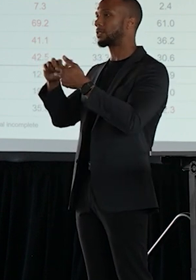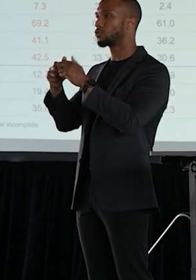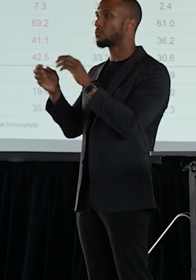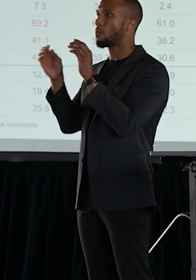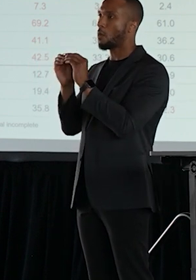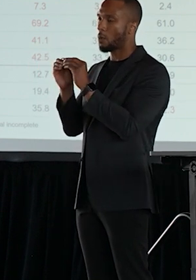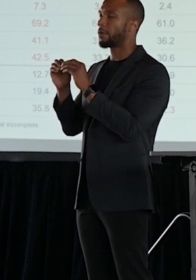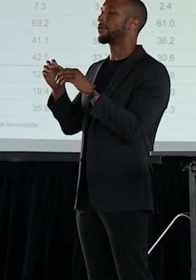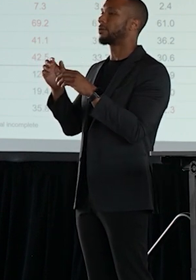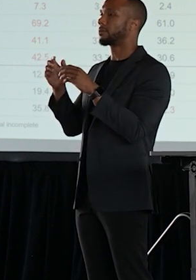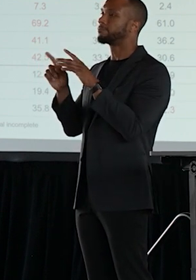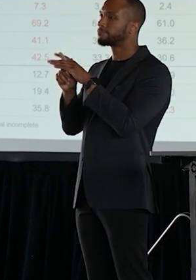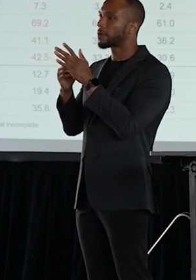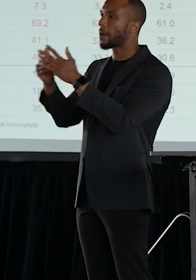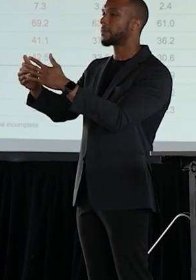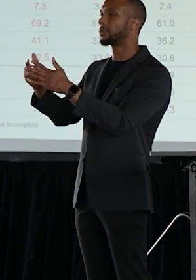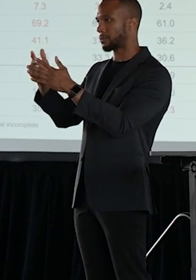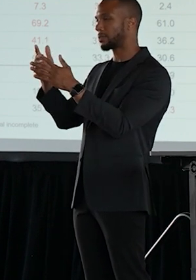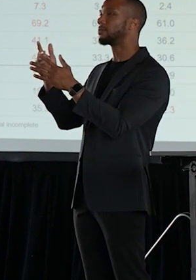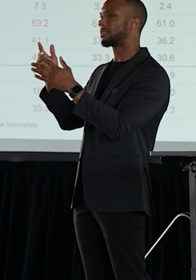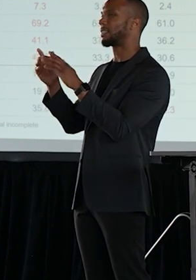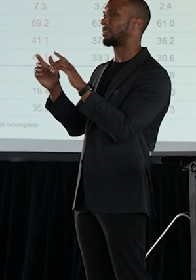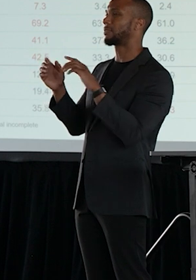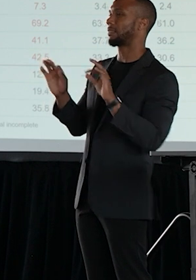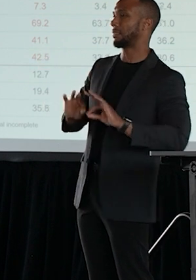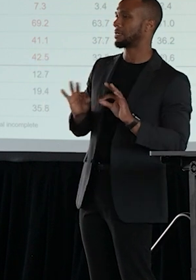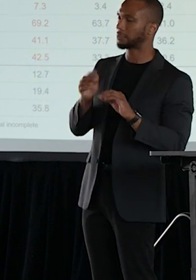in the last least severe group, for example, alcohol use,